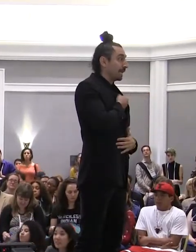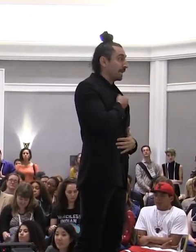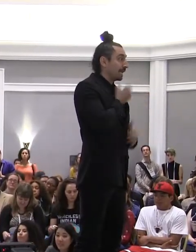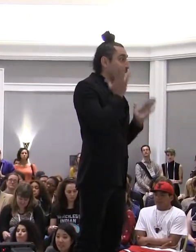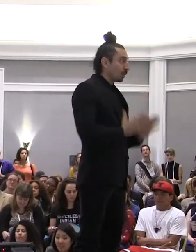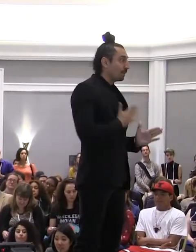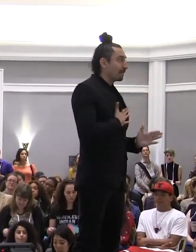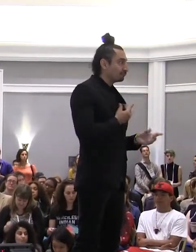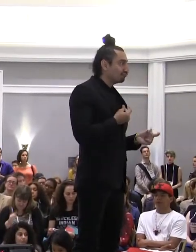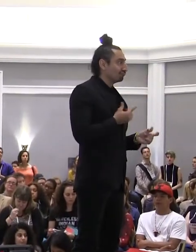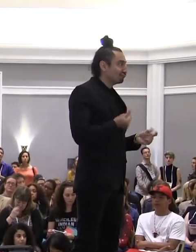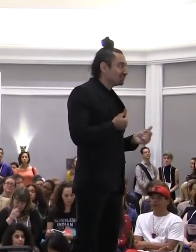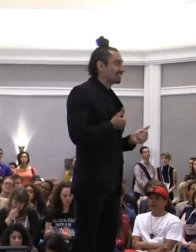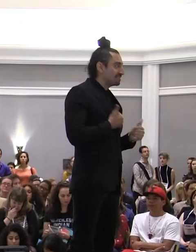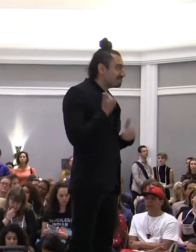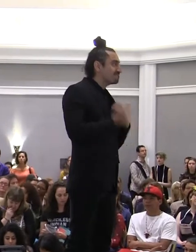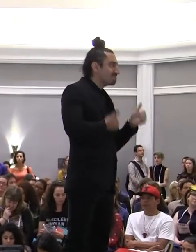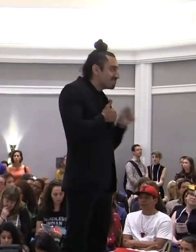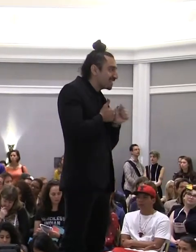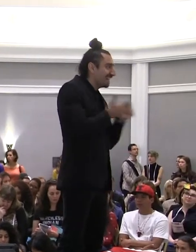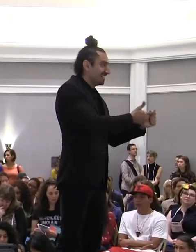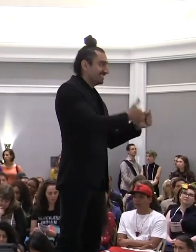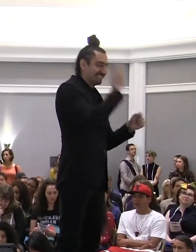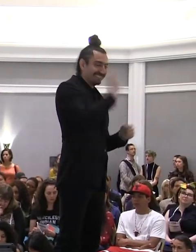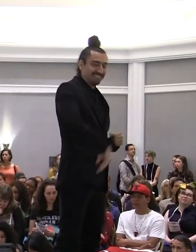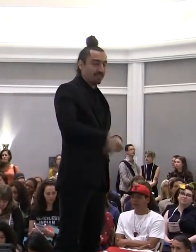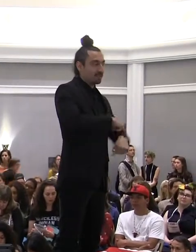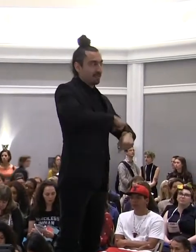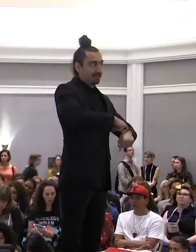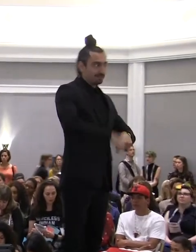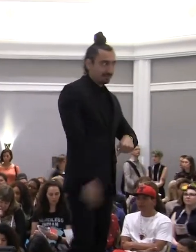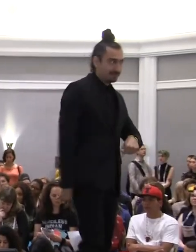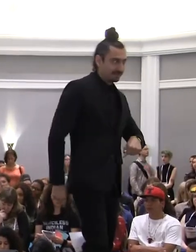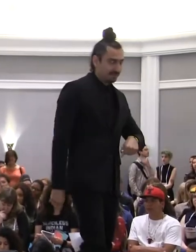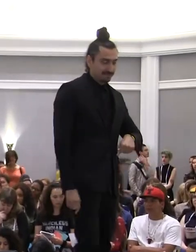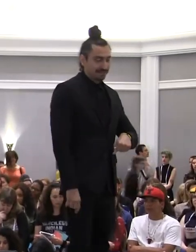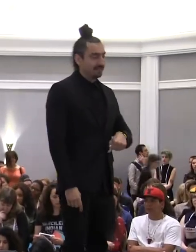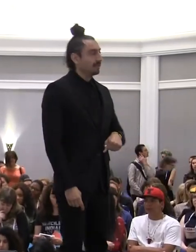Okay, so this conference is huge. It takes a village.